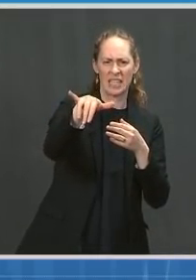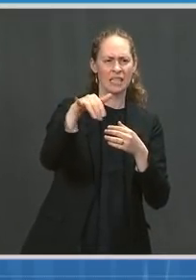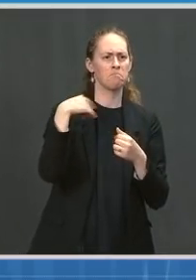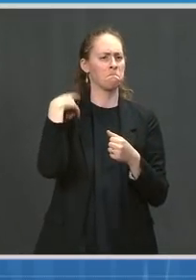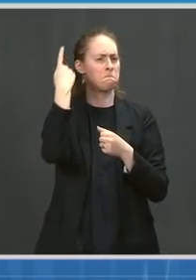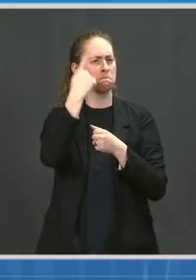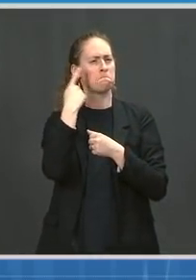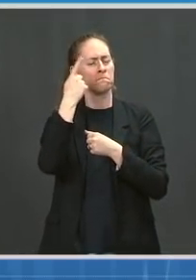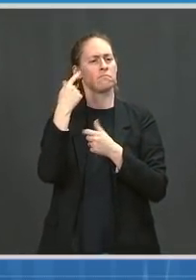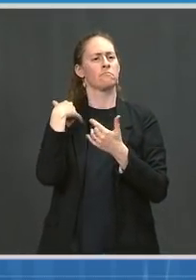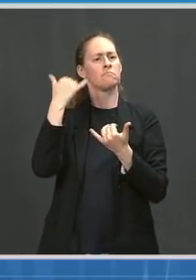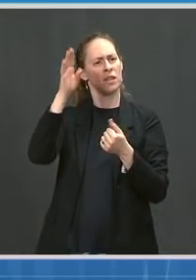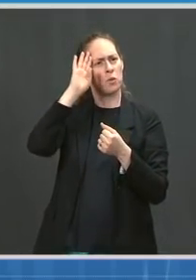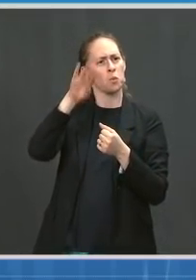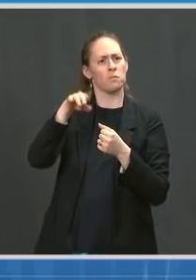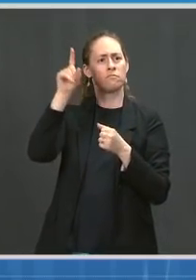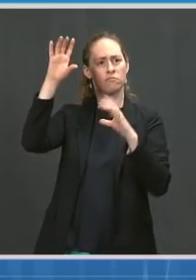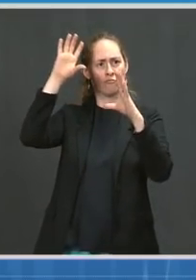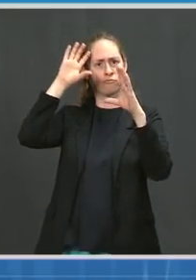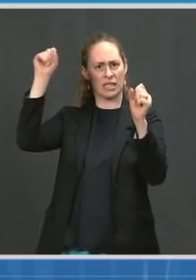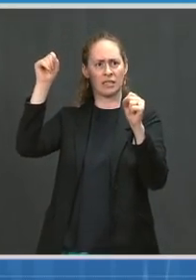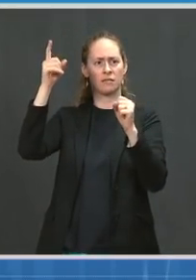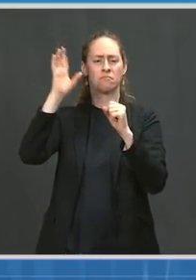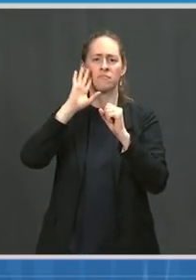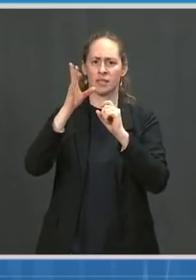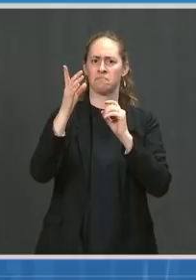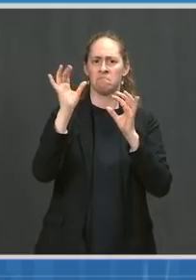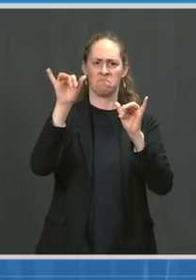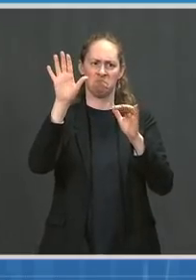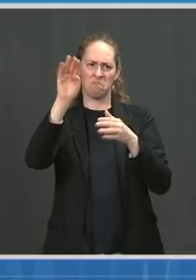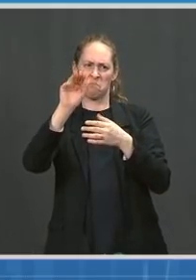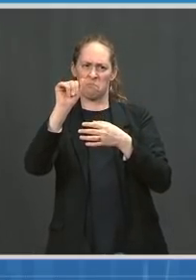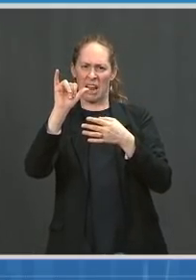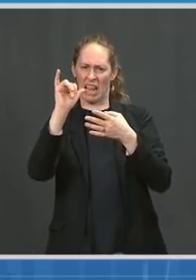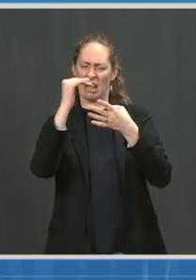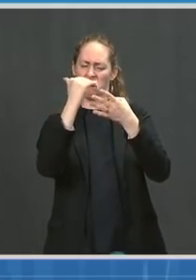for having enough doses to the middle of May, but you mentioned the end of May.